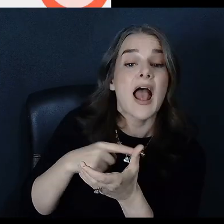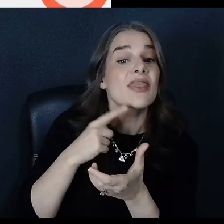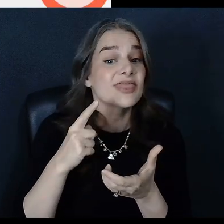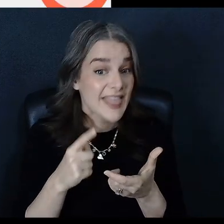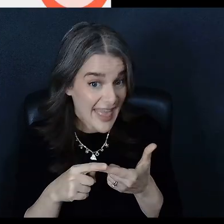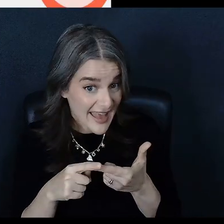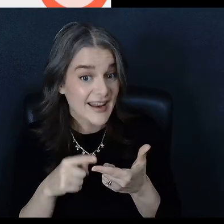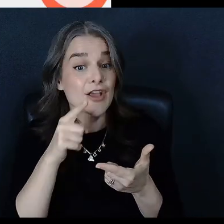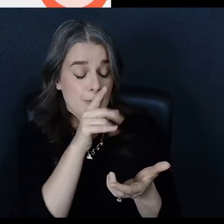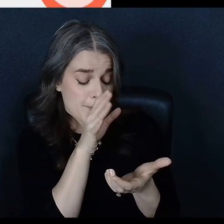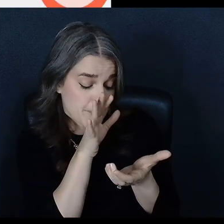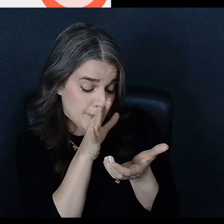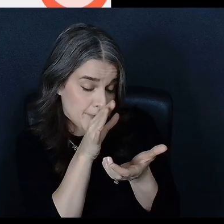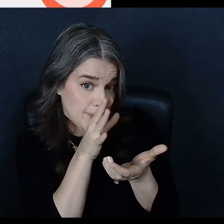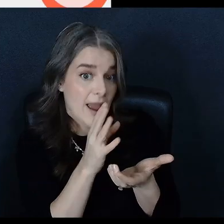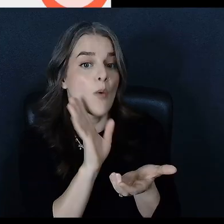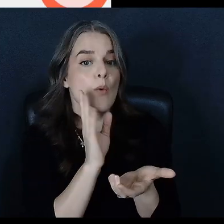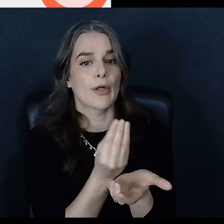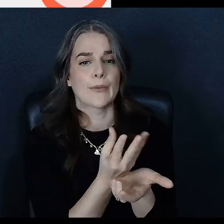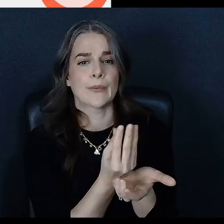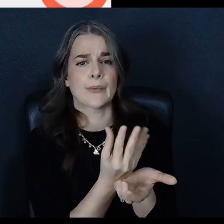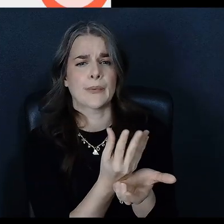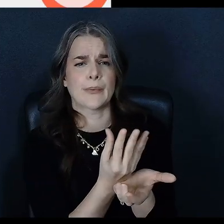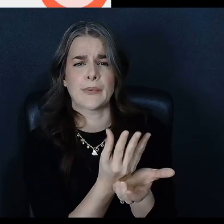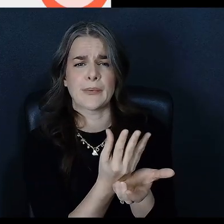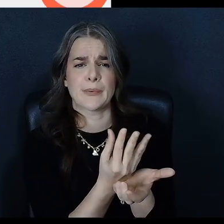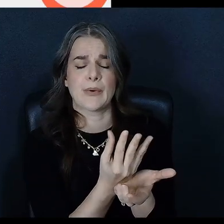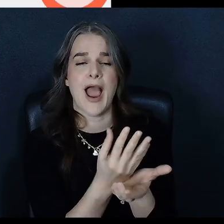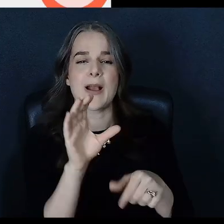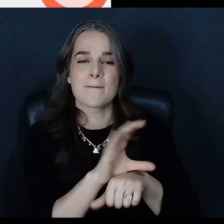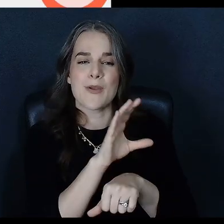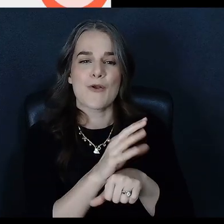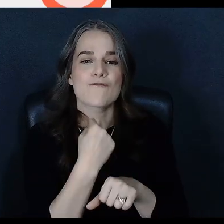So the theory would be, if I had my Alexa in front of me, I would speak directly to my iPad.